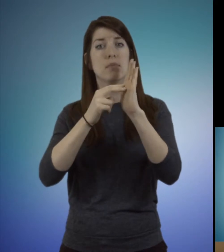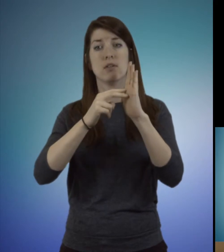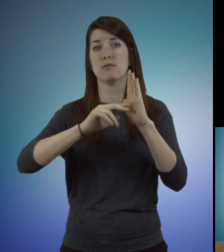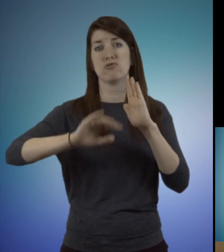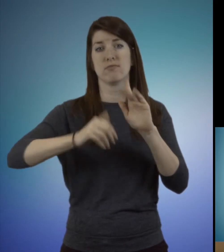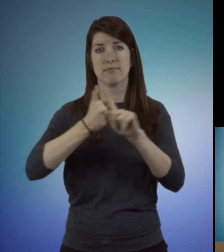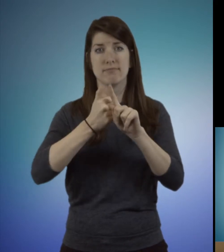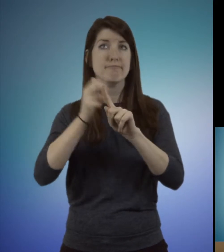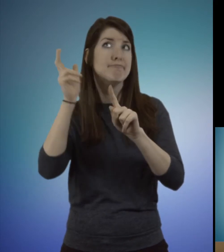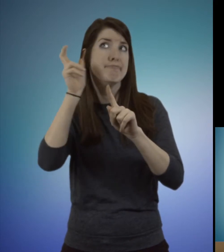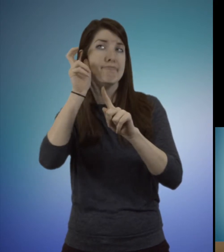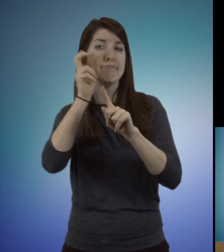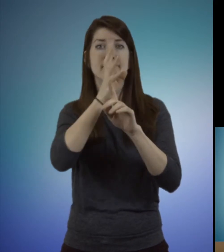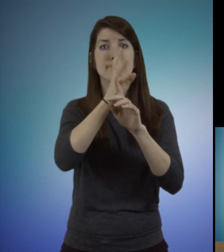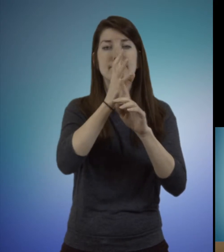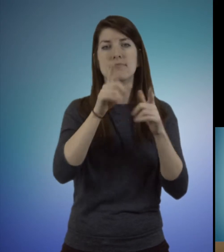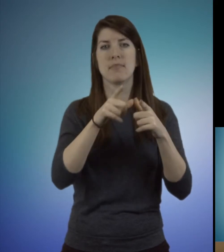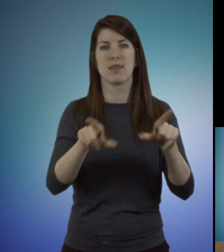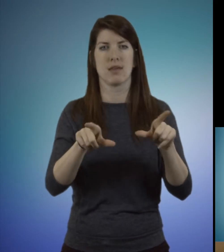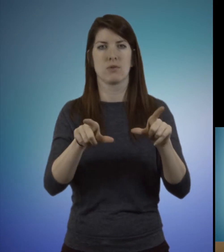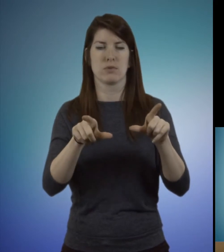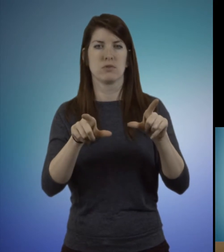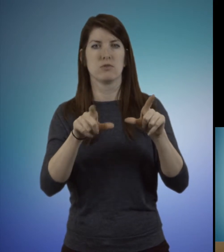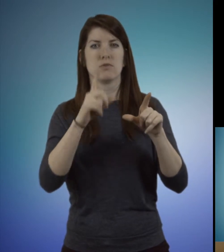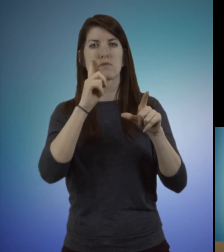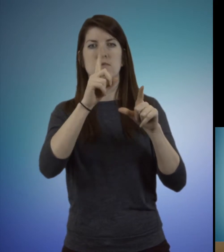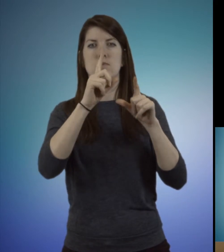and their spoken language in order to communicate.